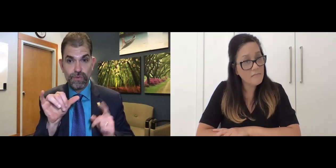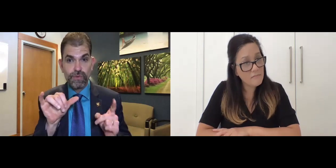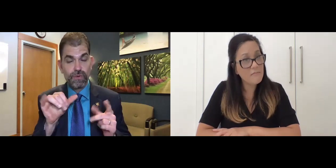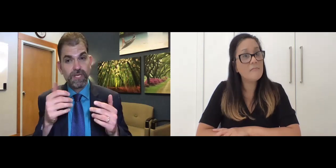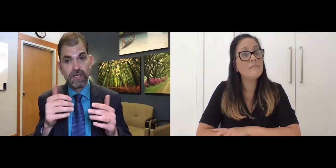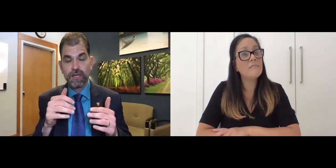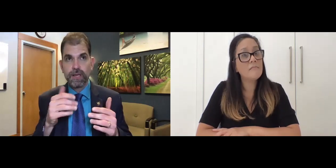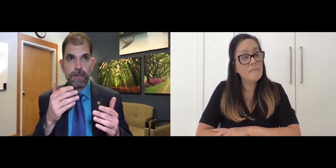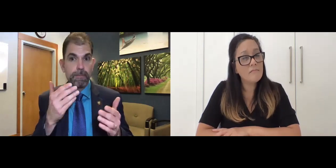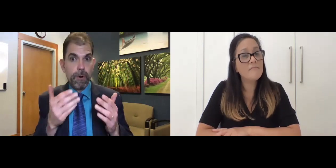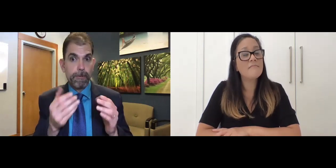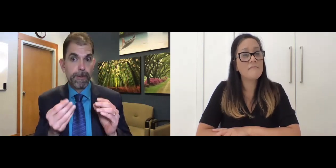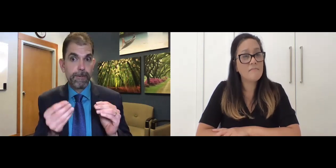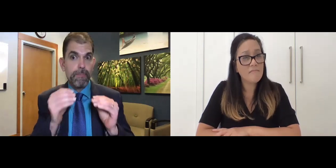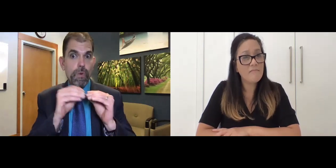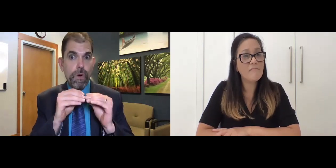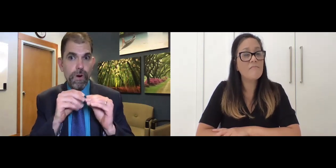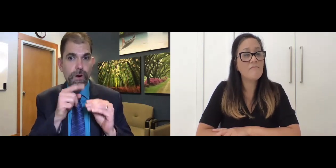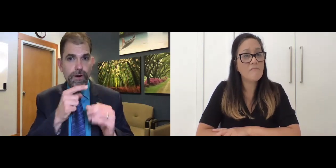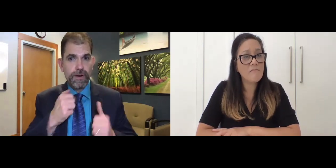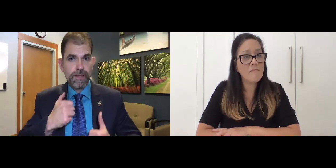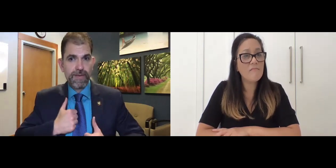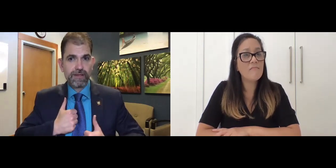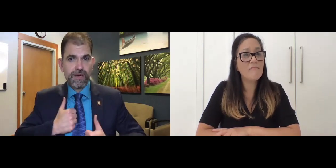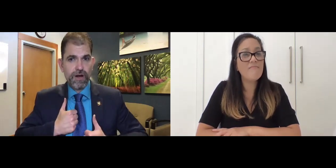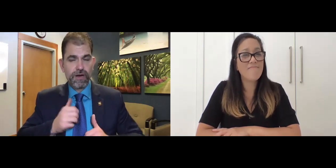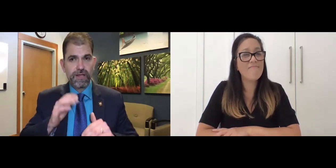military as well. That's a population in which